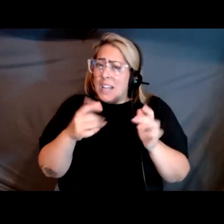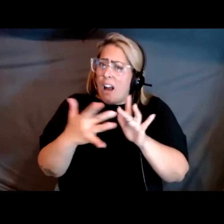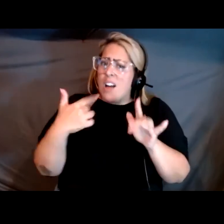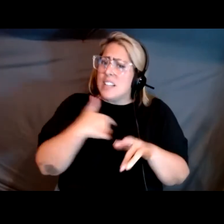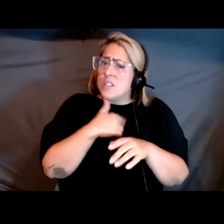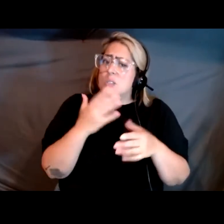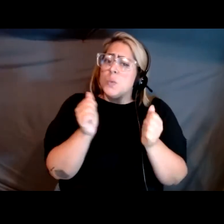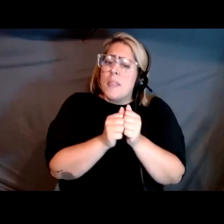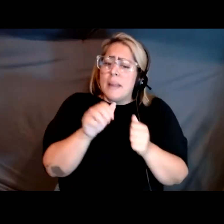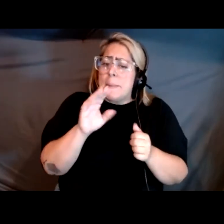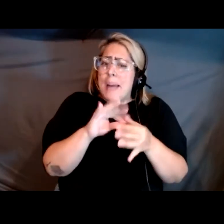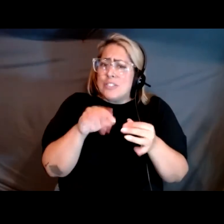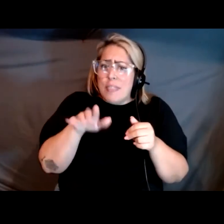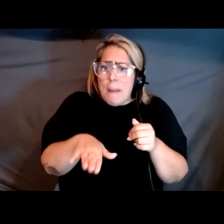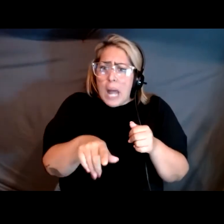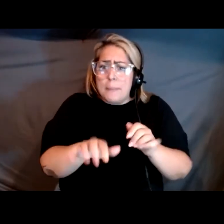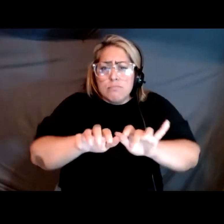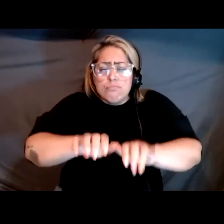And if you have questions regarding any of the housekeeping aspects